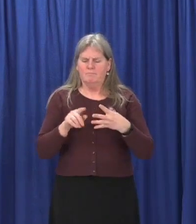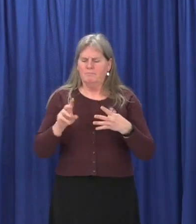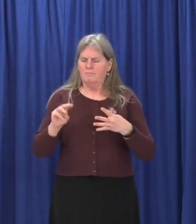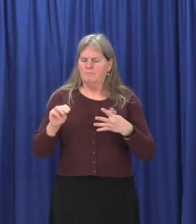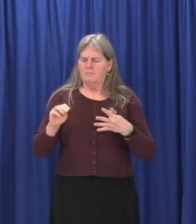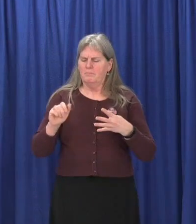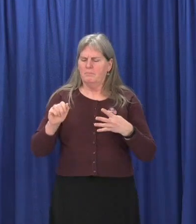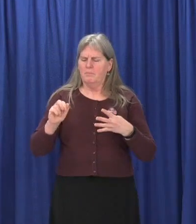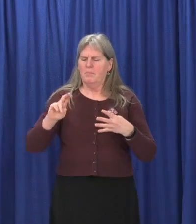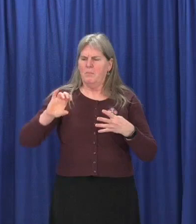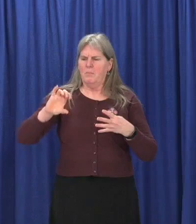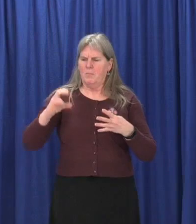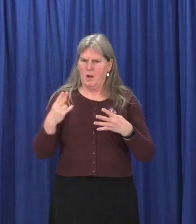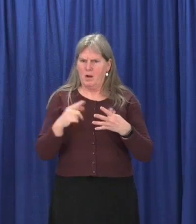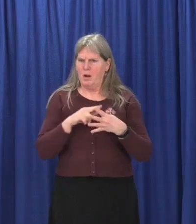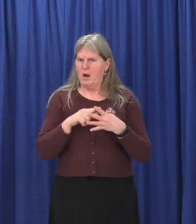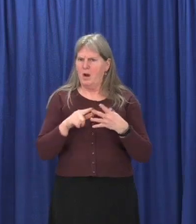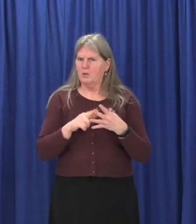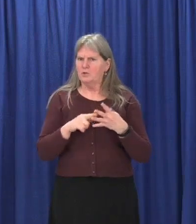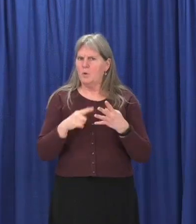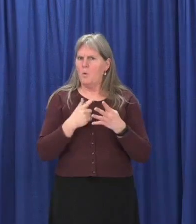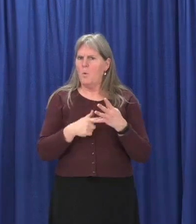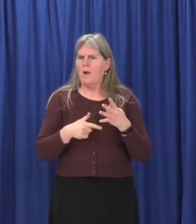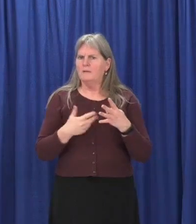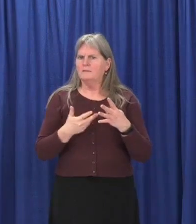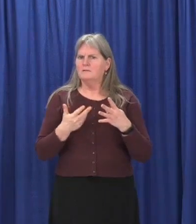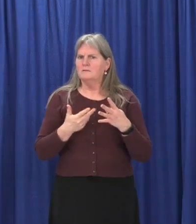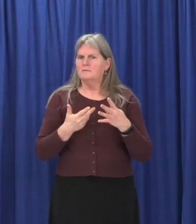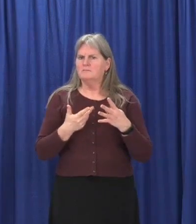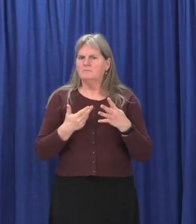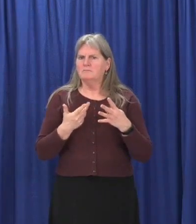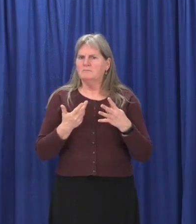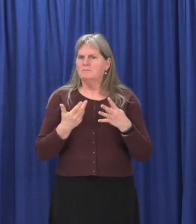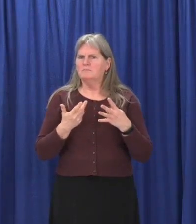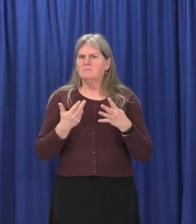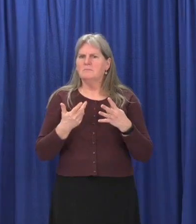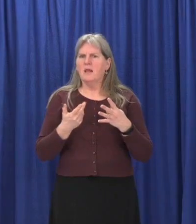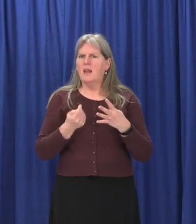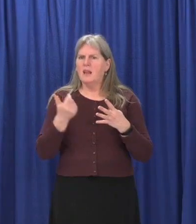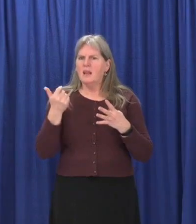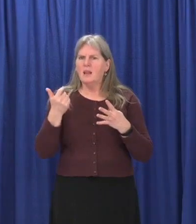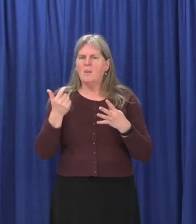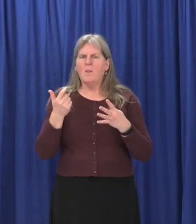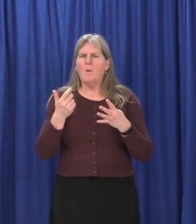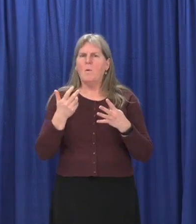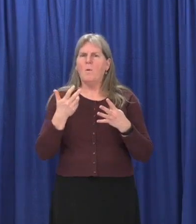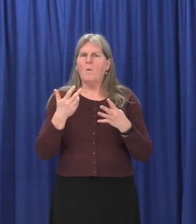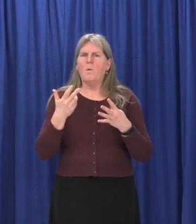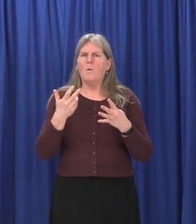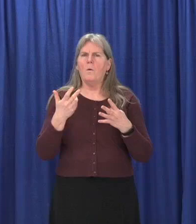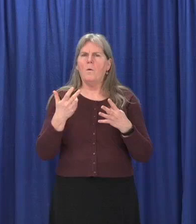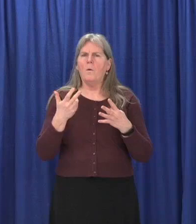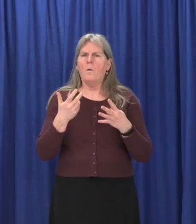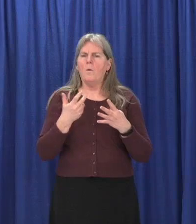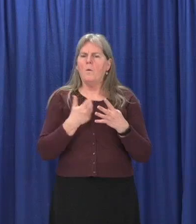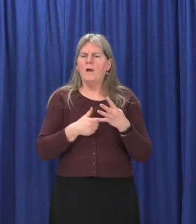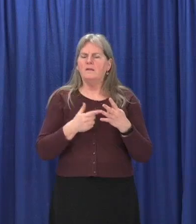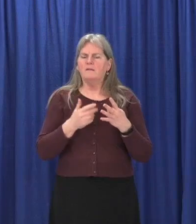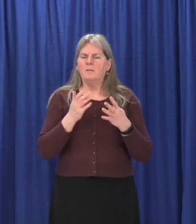laid out a plan to lift them incrementally, is that still sort of the case? And if so, what do you foresee is the plan?